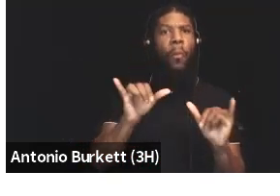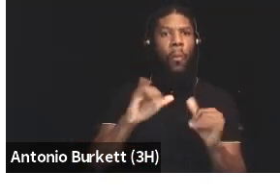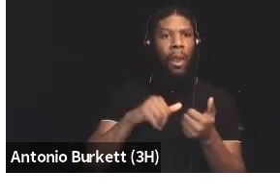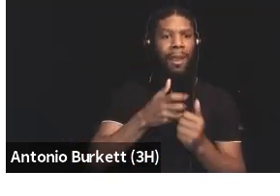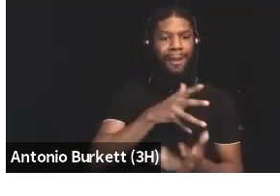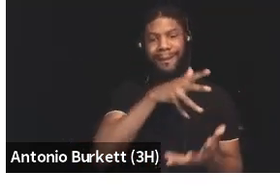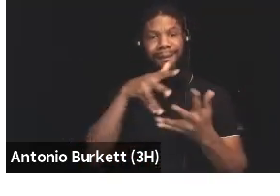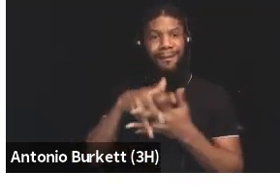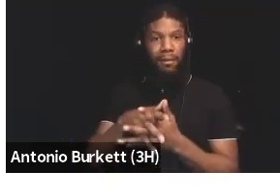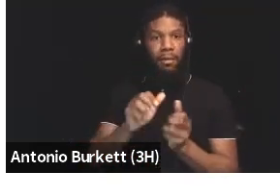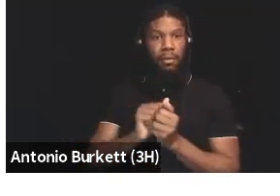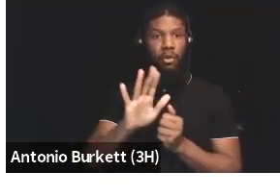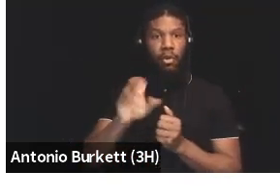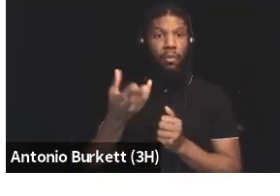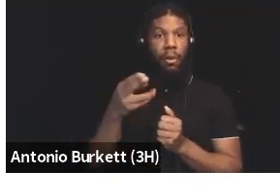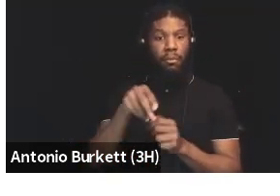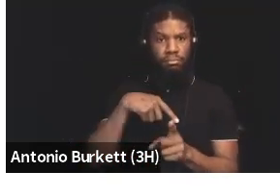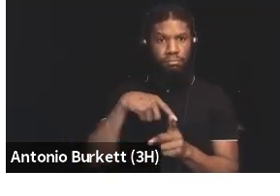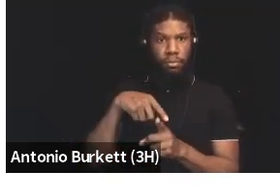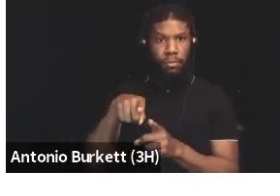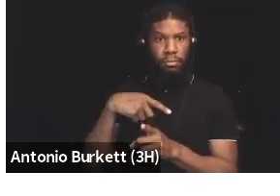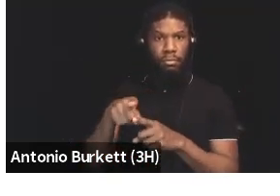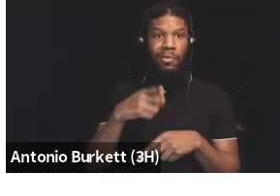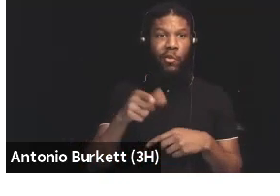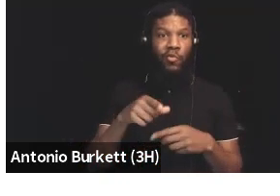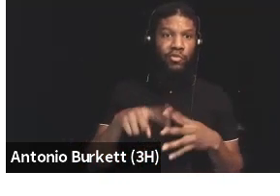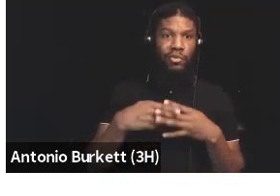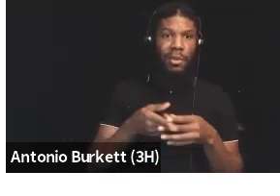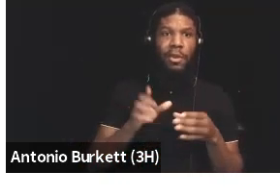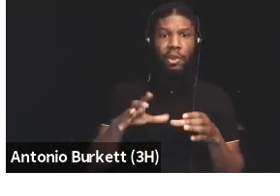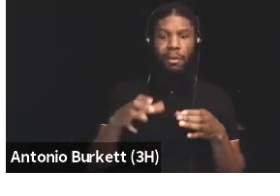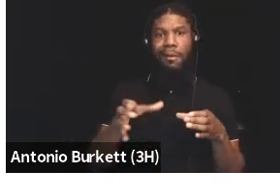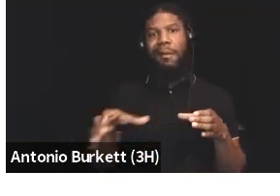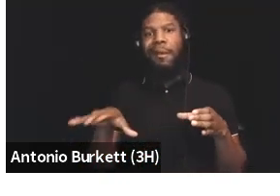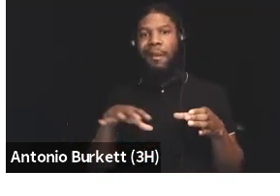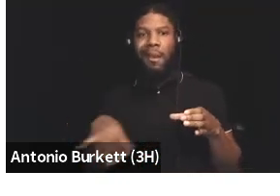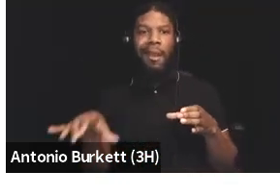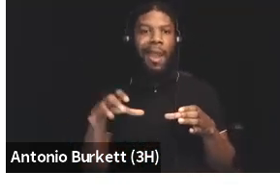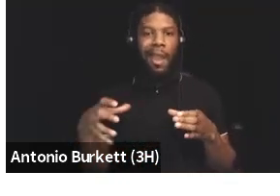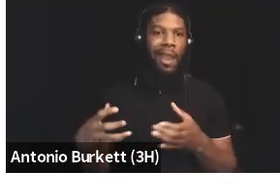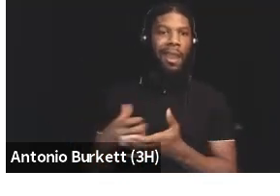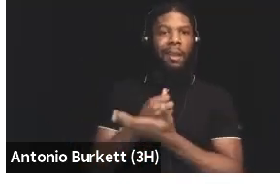spaces. How you'll move into your own third space or make use of new possibilities. But we will